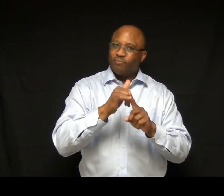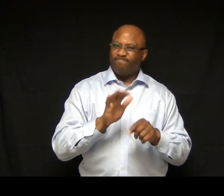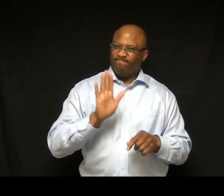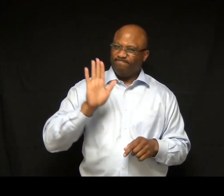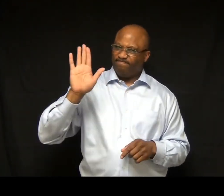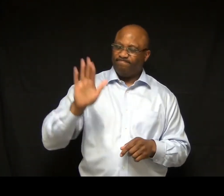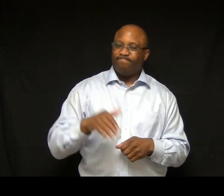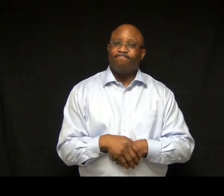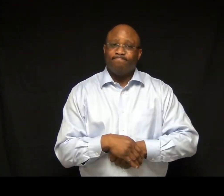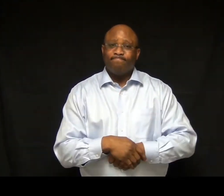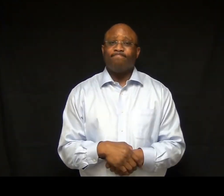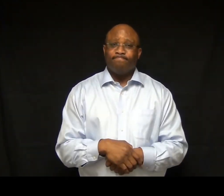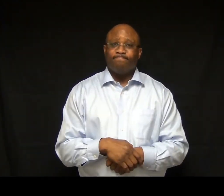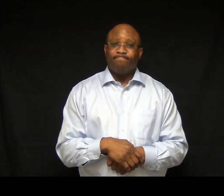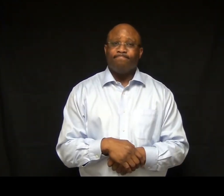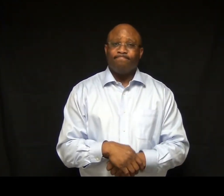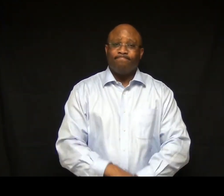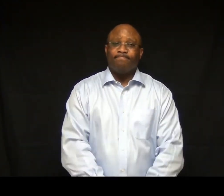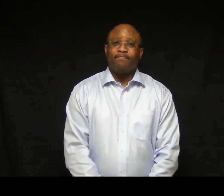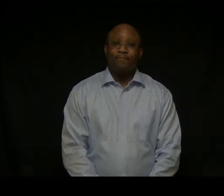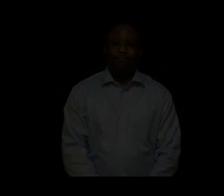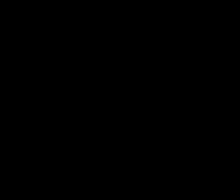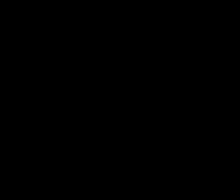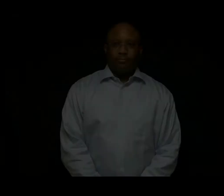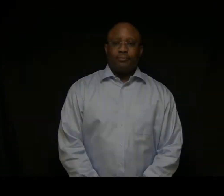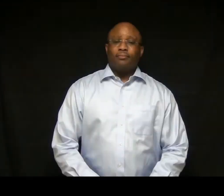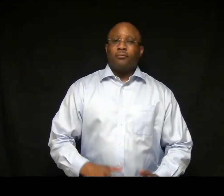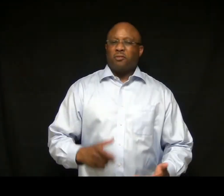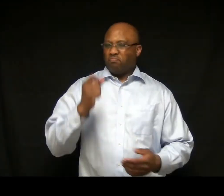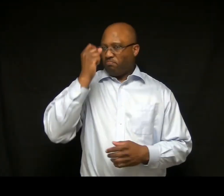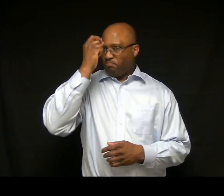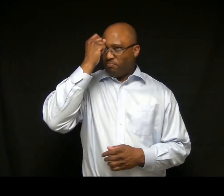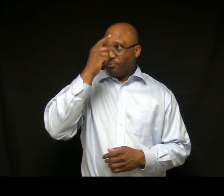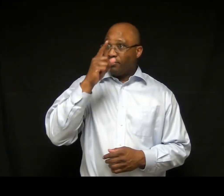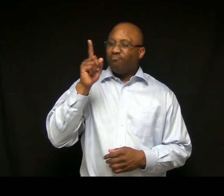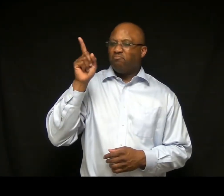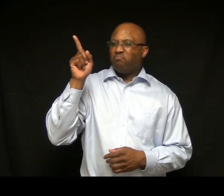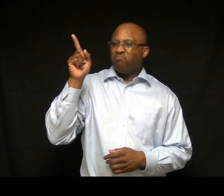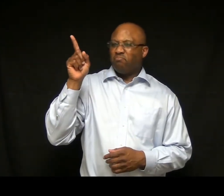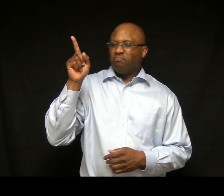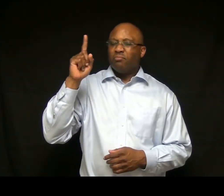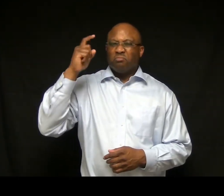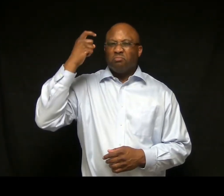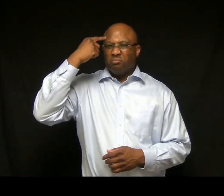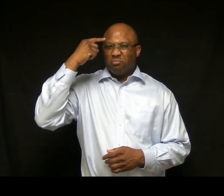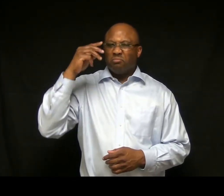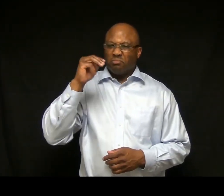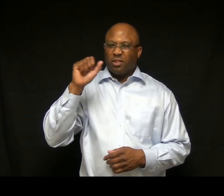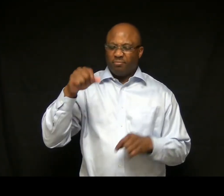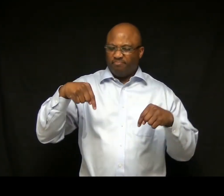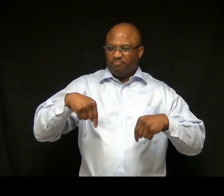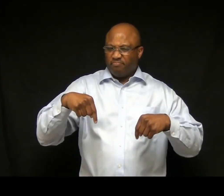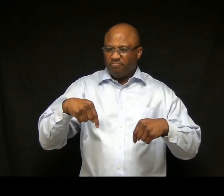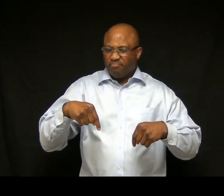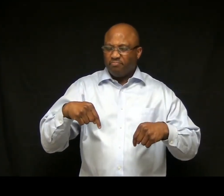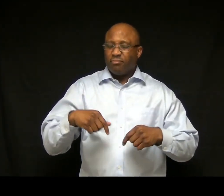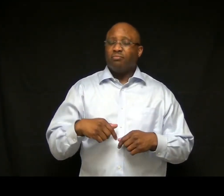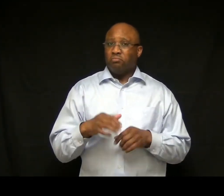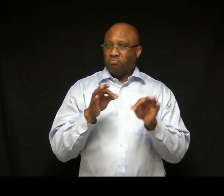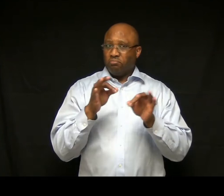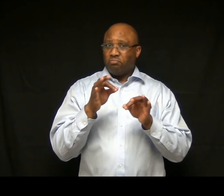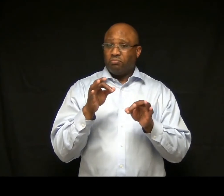or any combination thereof,